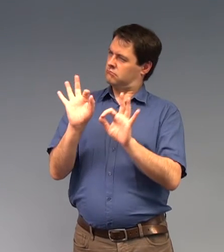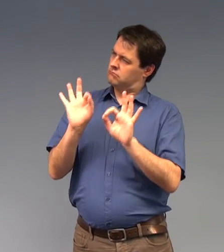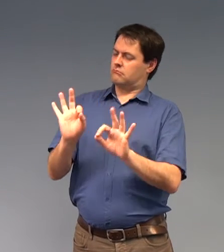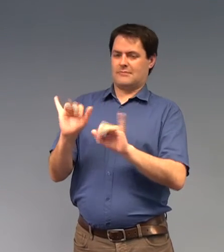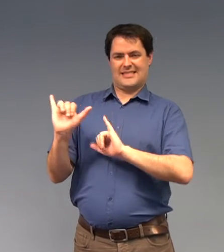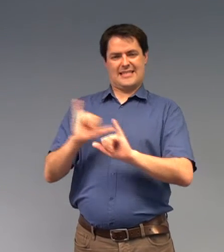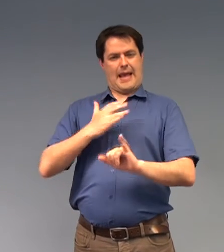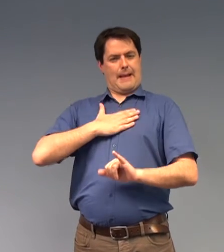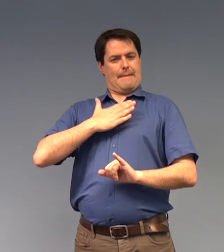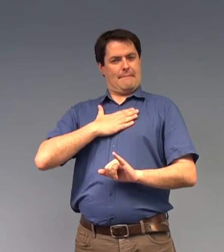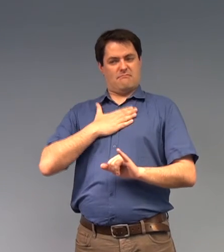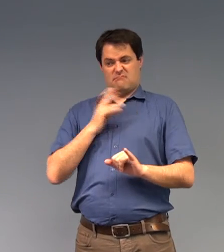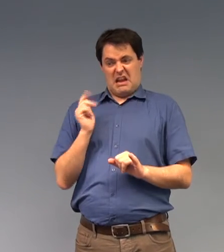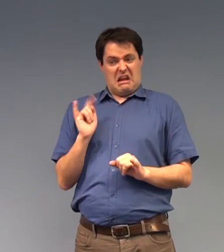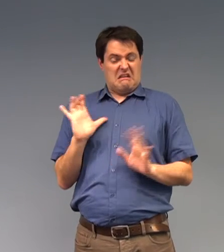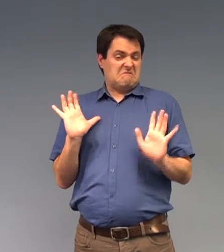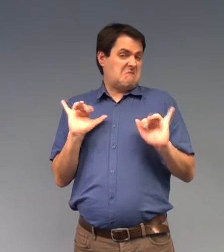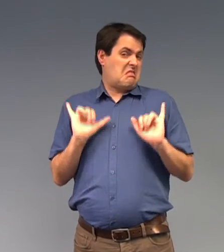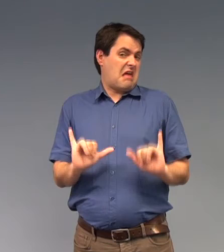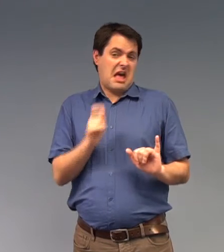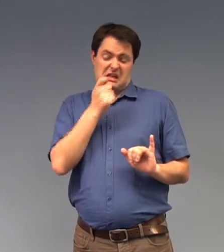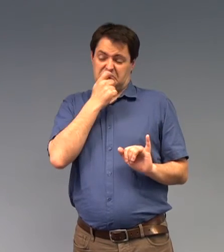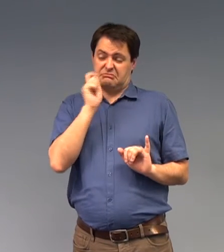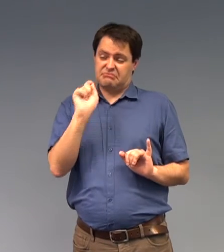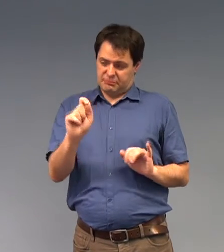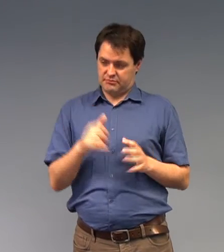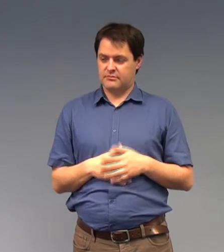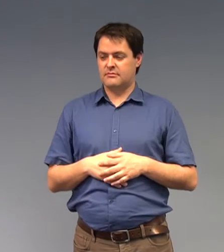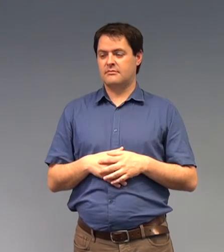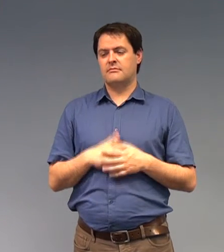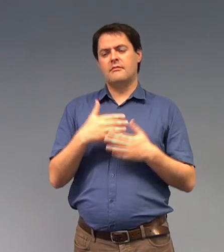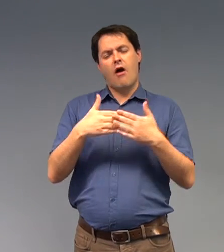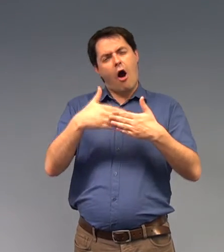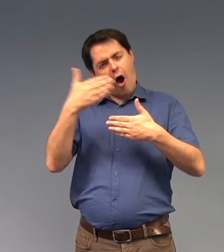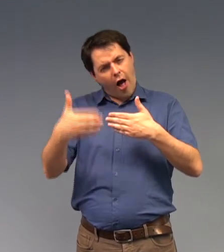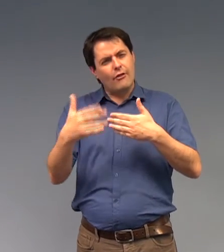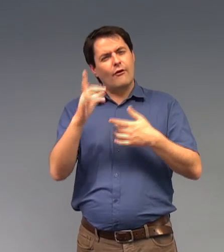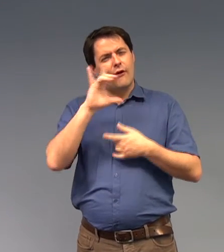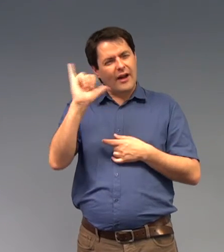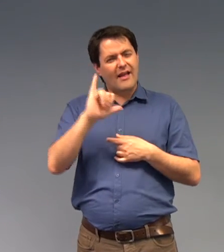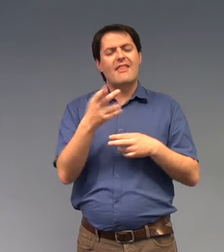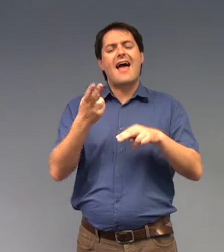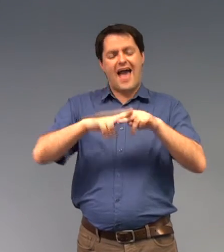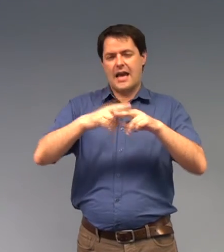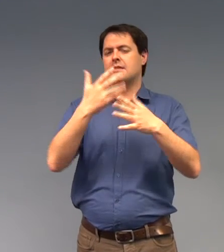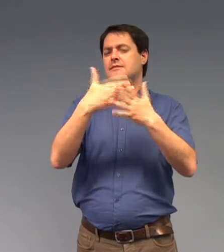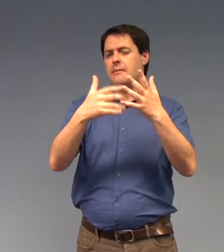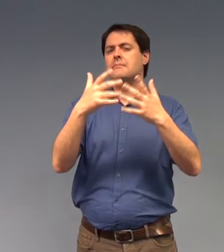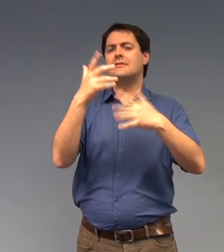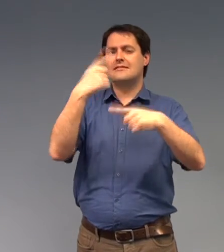that I find somebody who has the same level of expertise in English that I do. That doesn't mean that we're lousy, it just means that that's a fact.